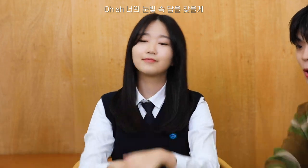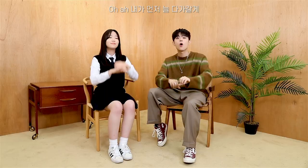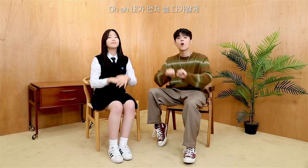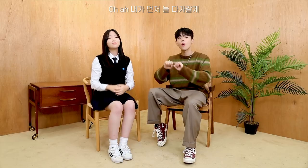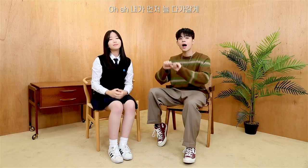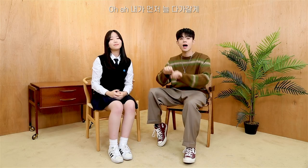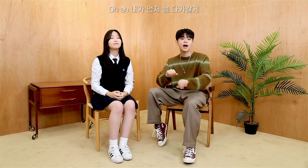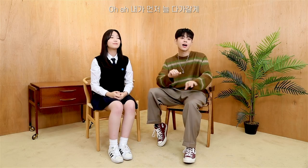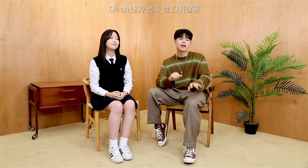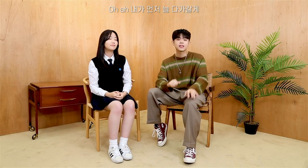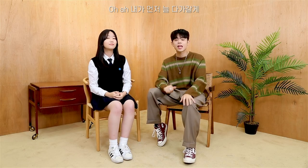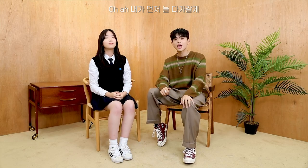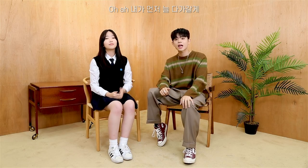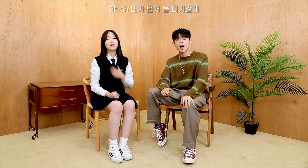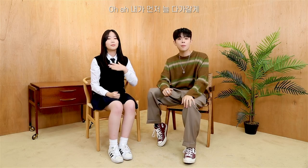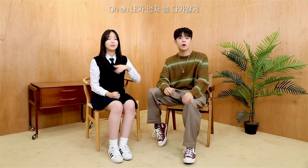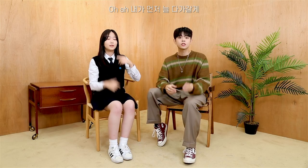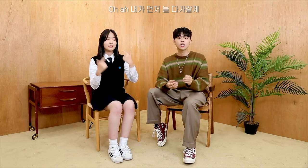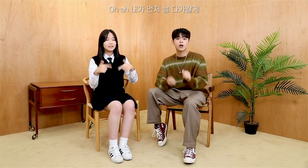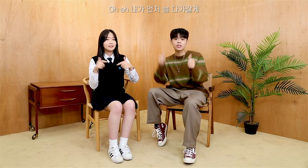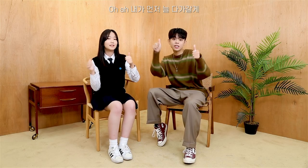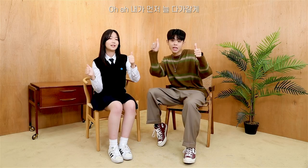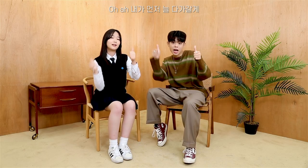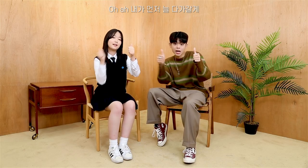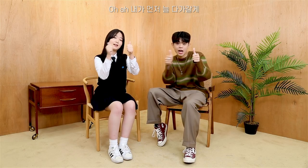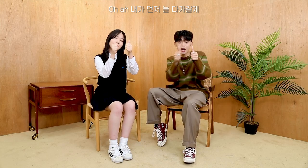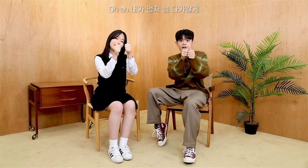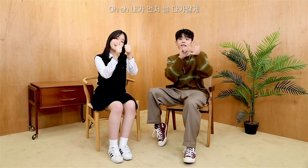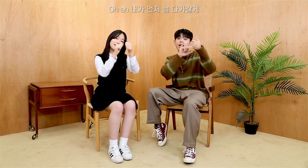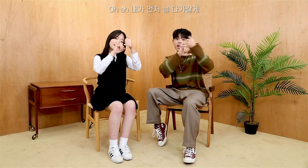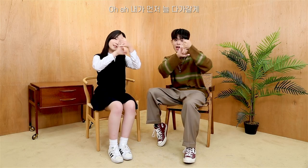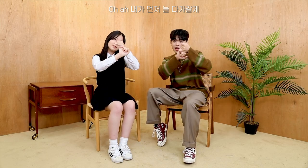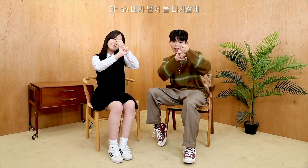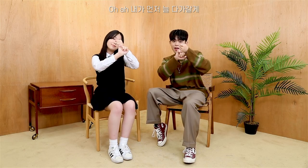Oh ah I will always come to you first